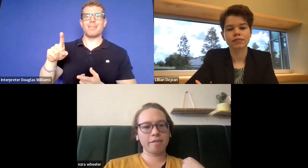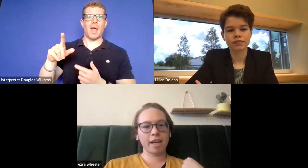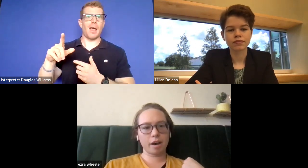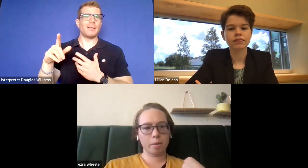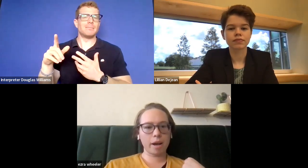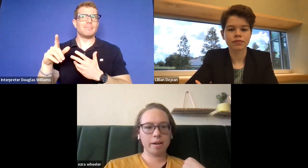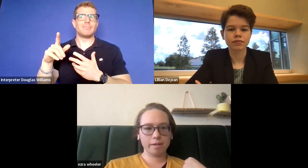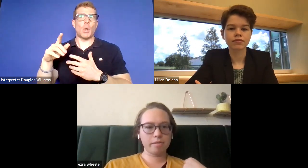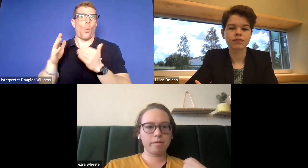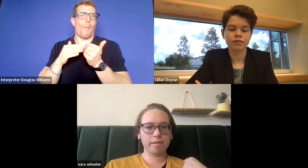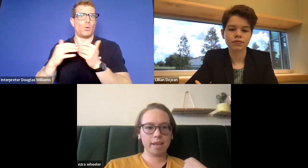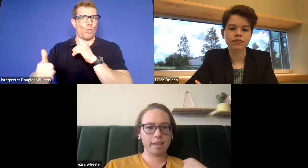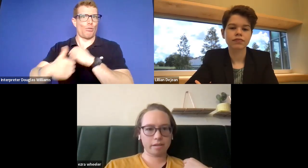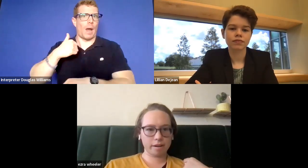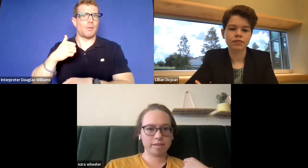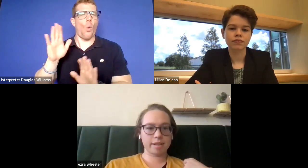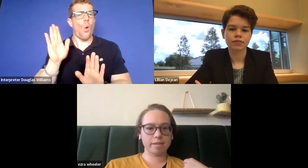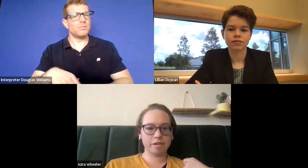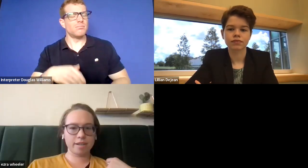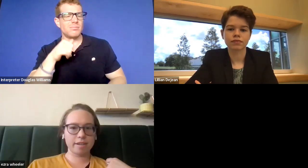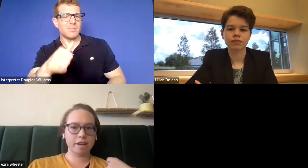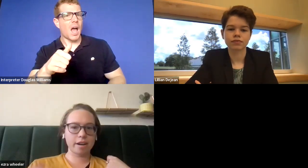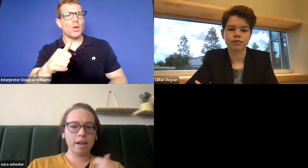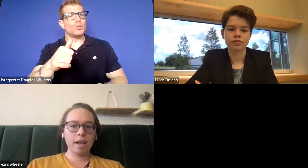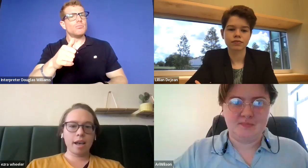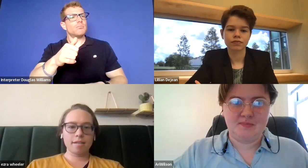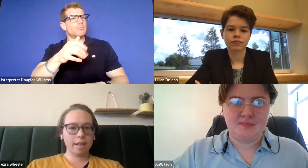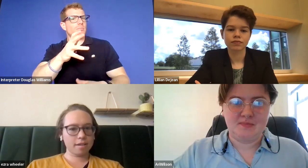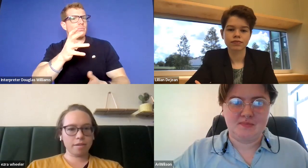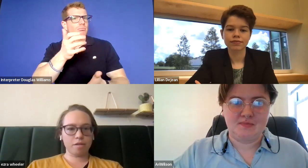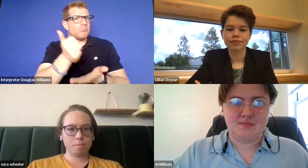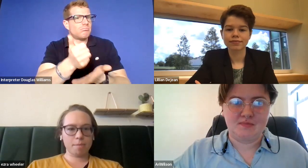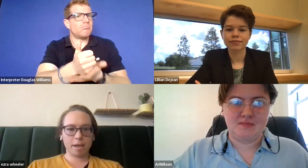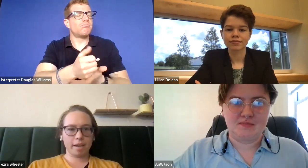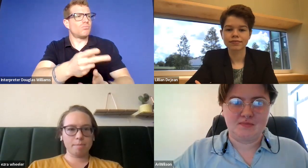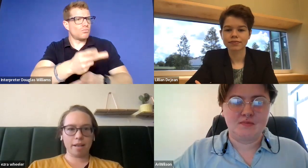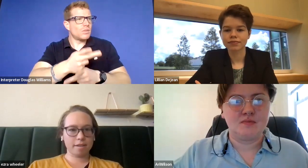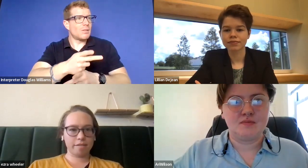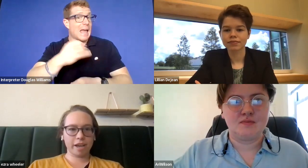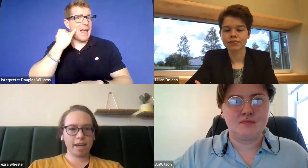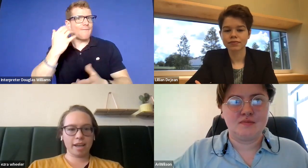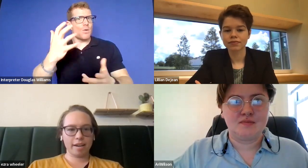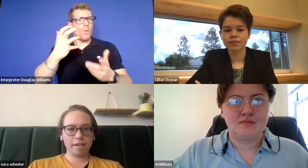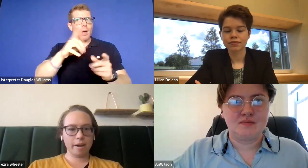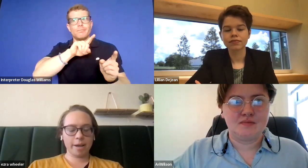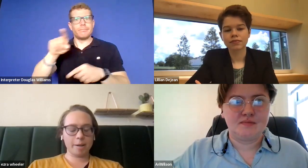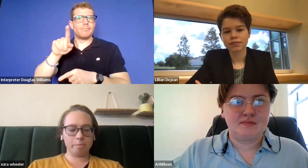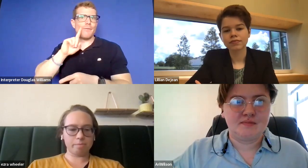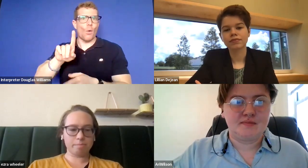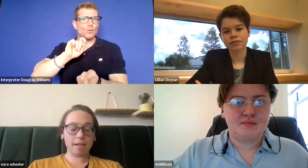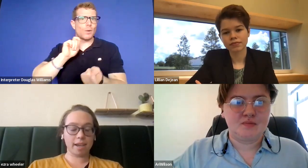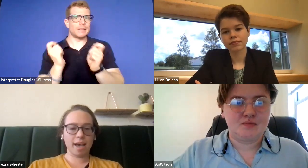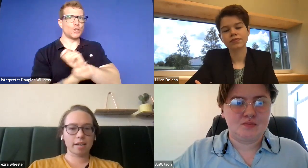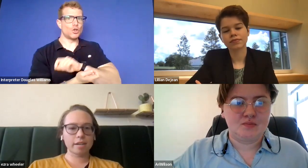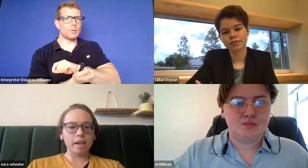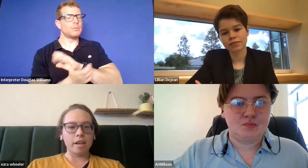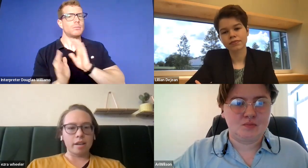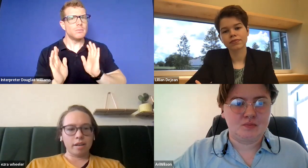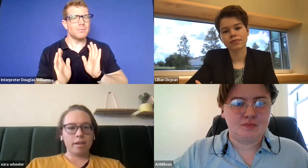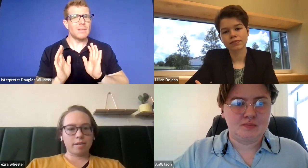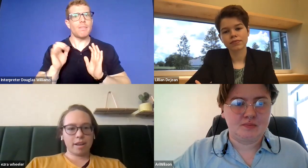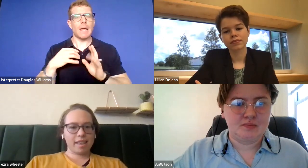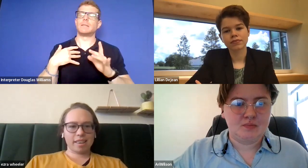go and seek these services to transition and so that's also just been a big balancing fight, and bouncing act.